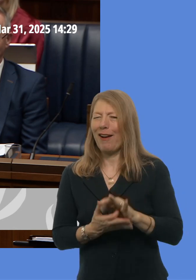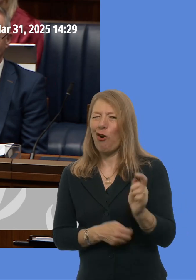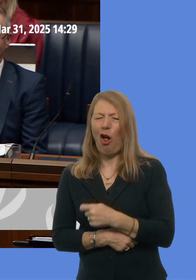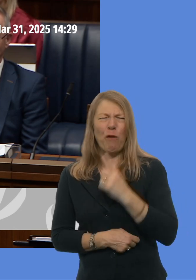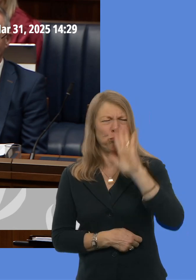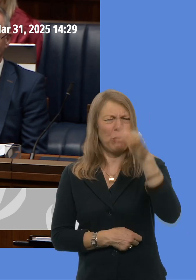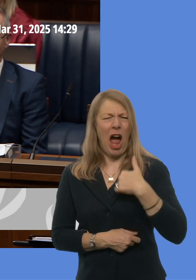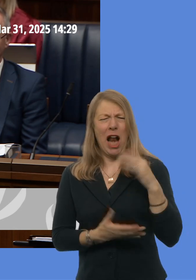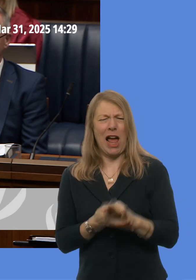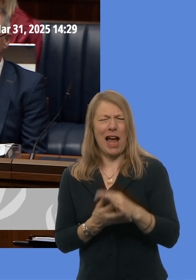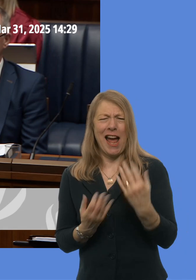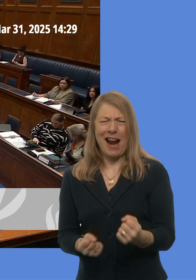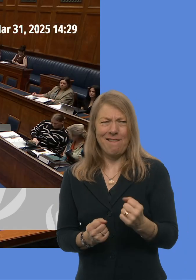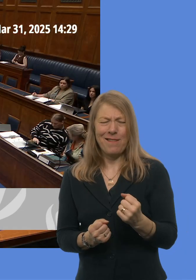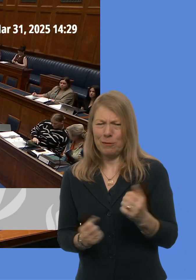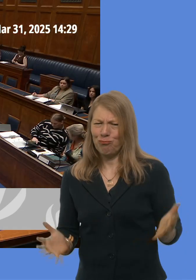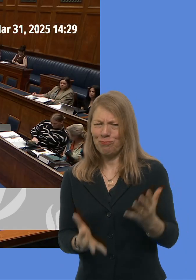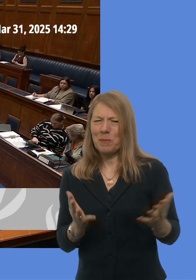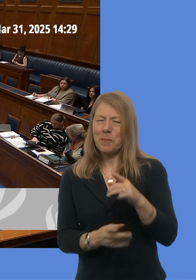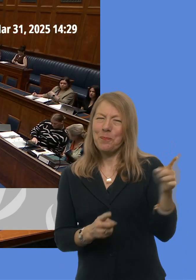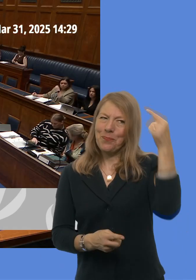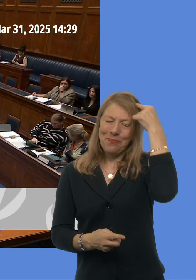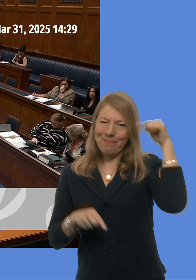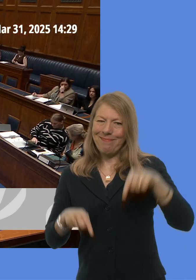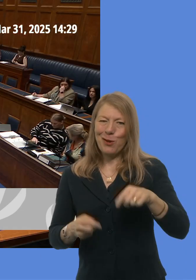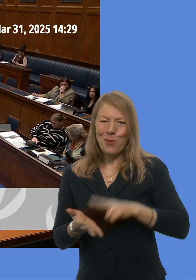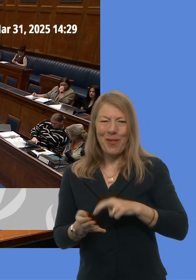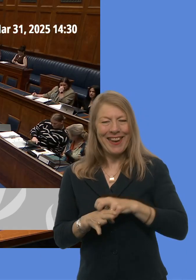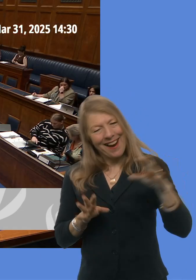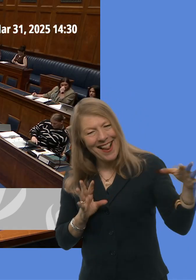to promote that as much as possible. I move on to topical questions.